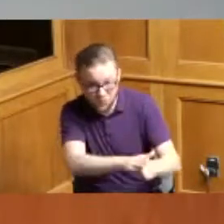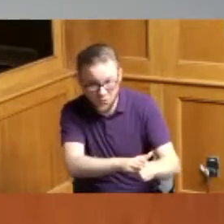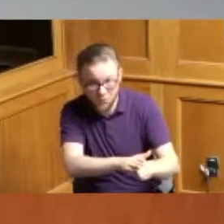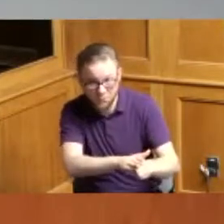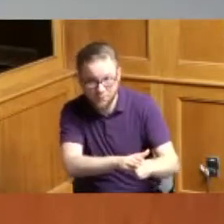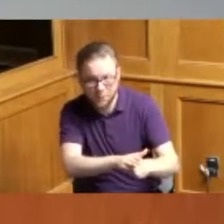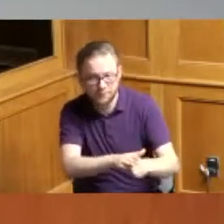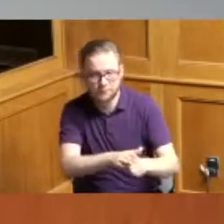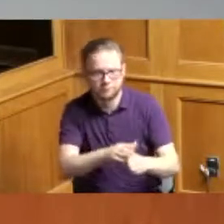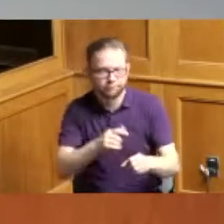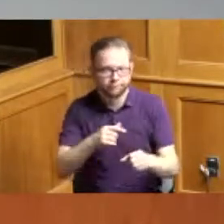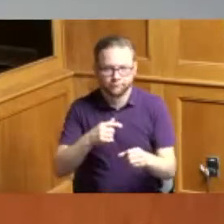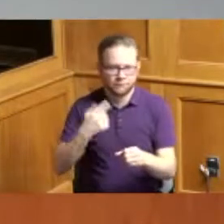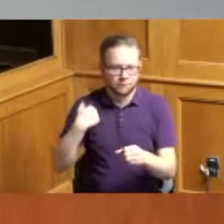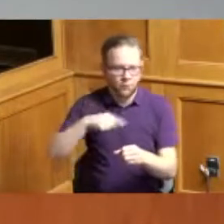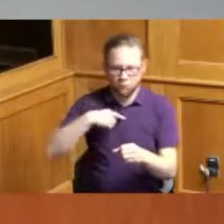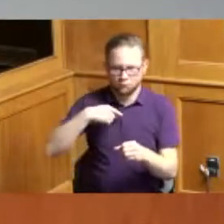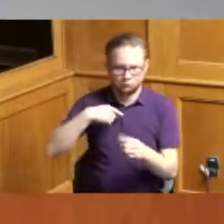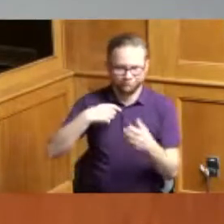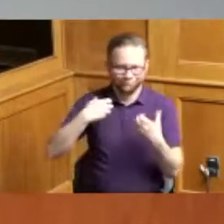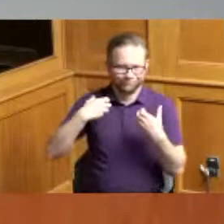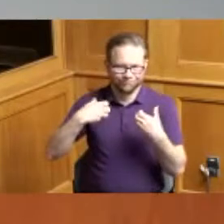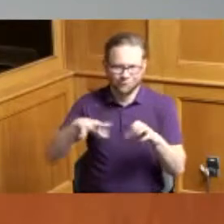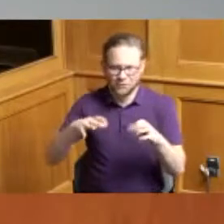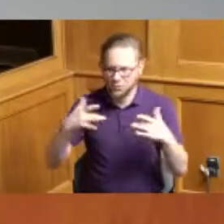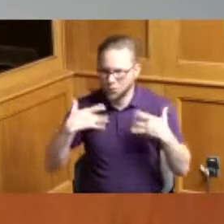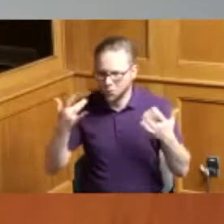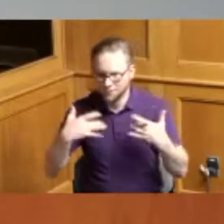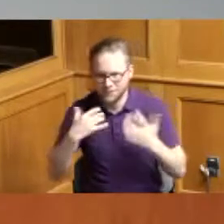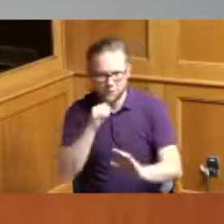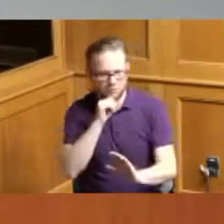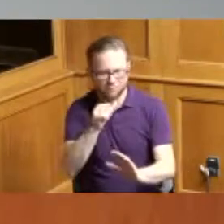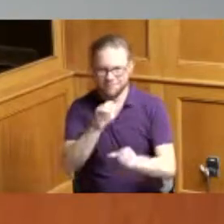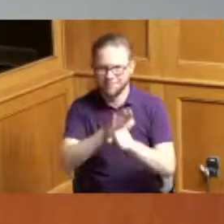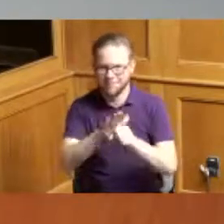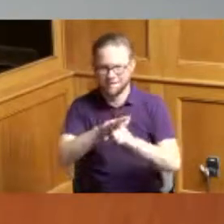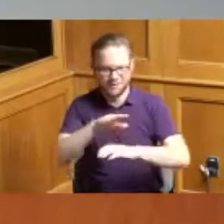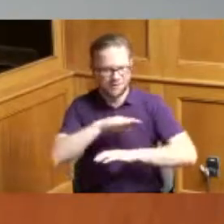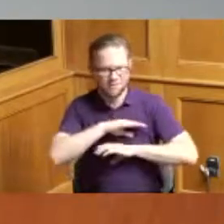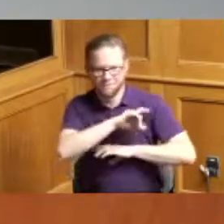none of us want to have an event where we don't have adequate security in place for that event